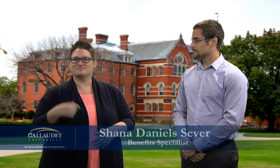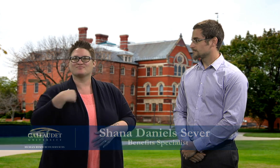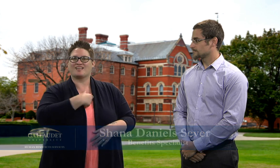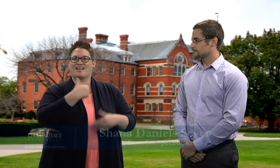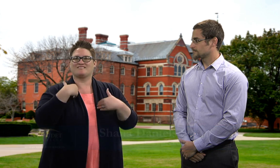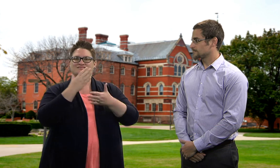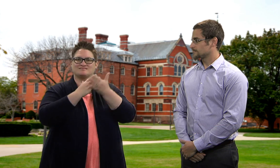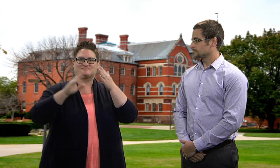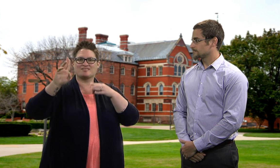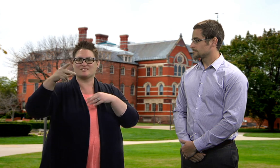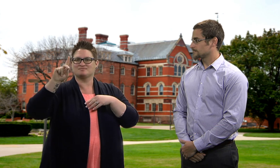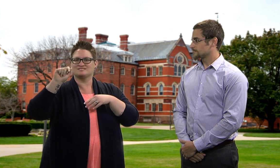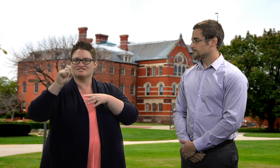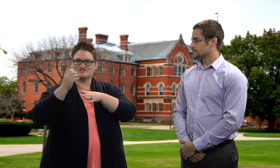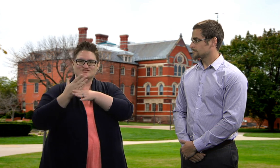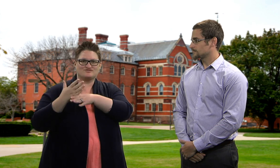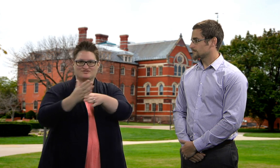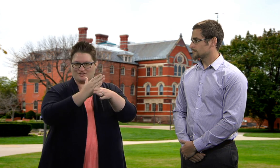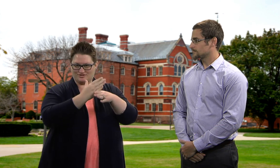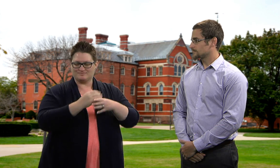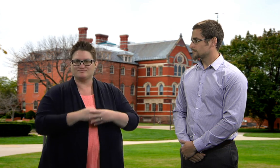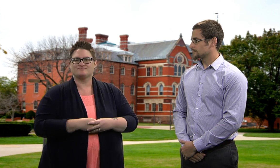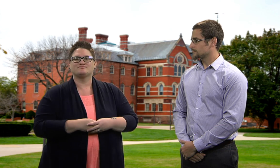We have some updates to share with you.